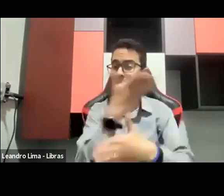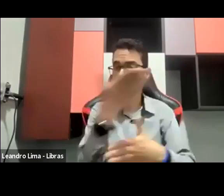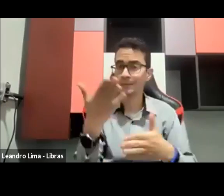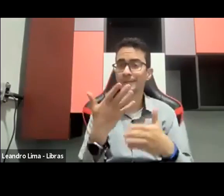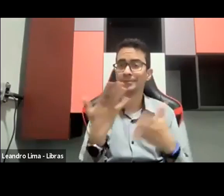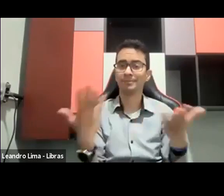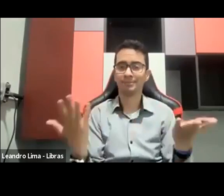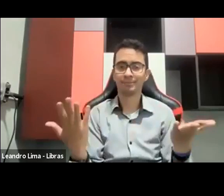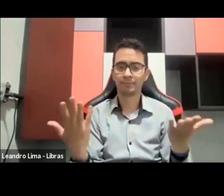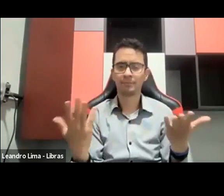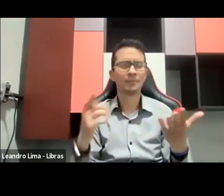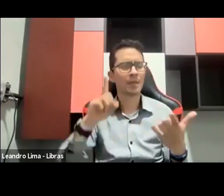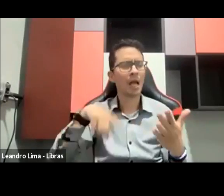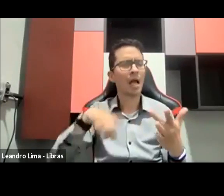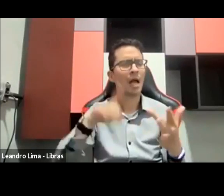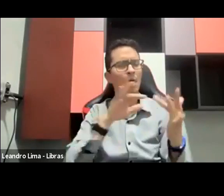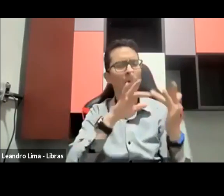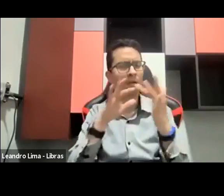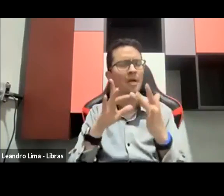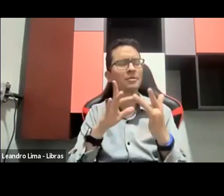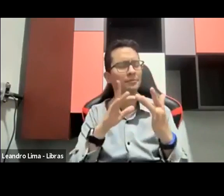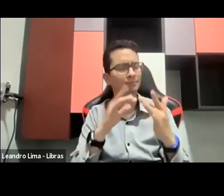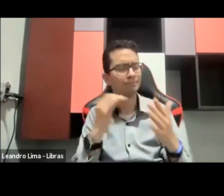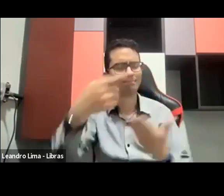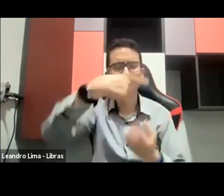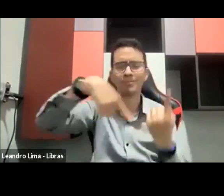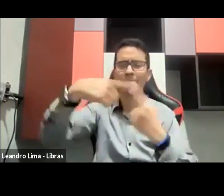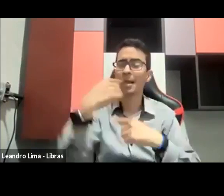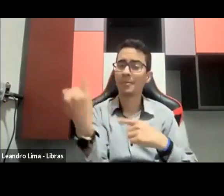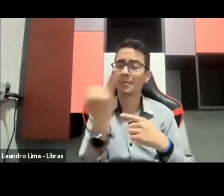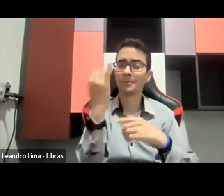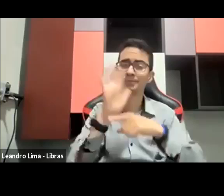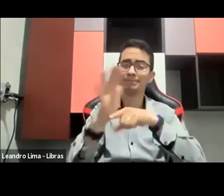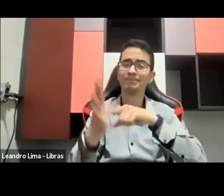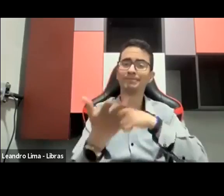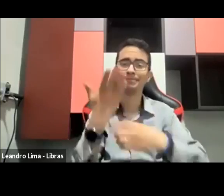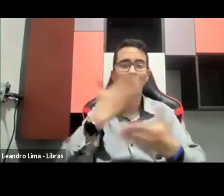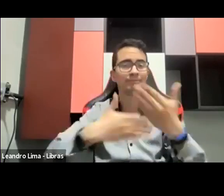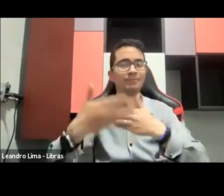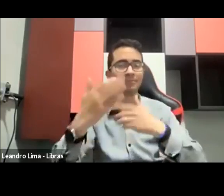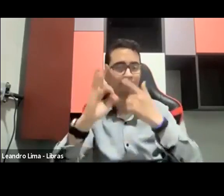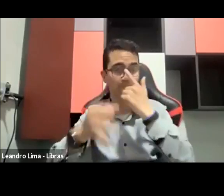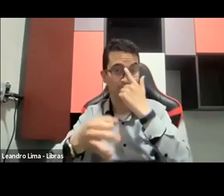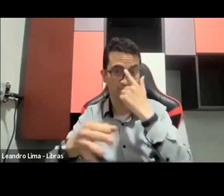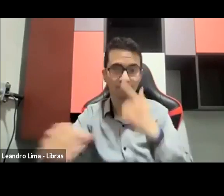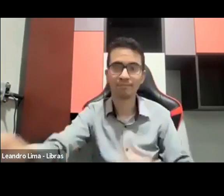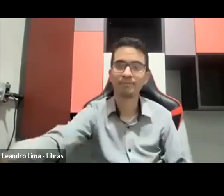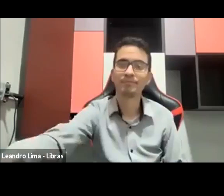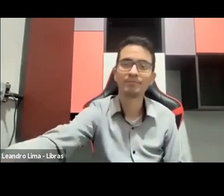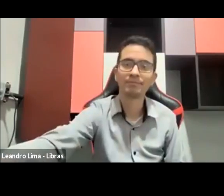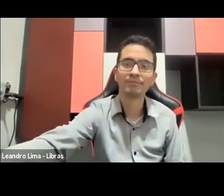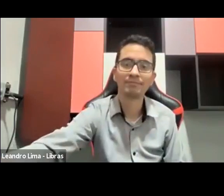played a very important role in in, in this store. But all costs when they But all costs when they ask them